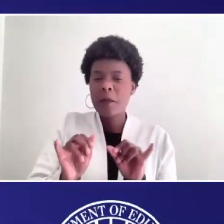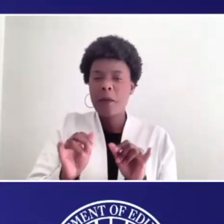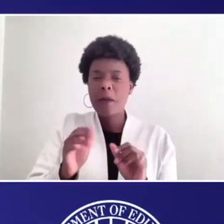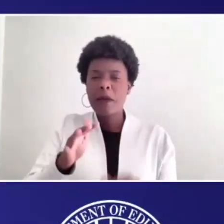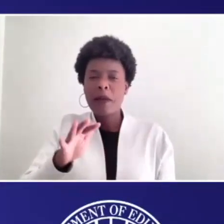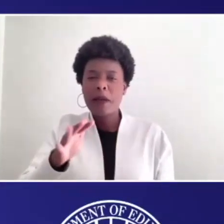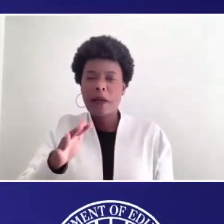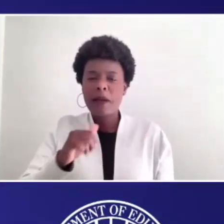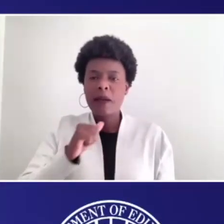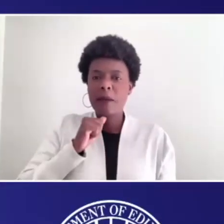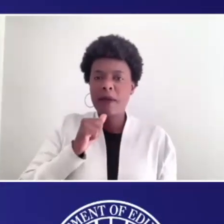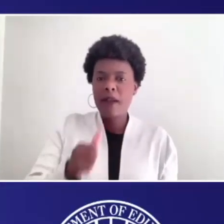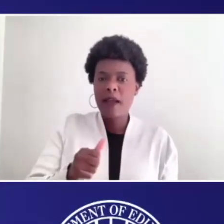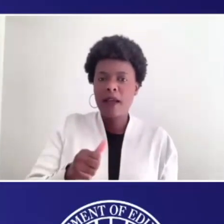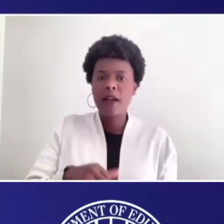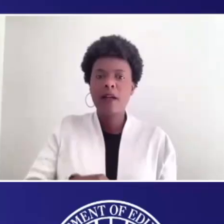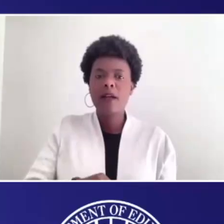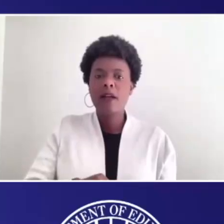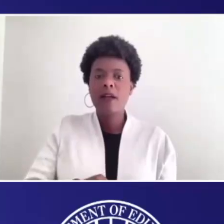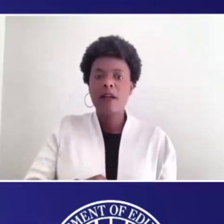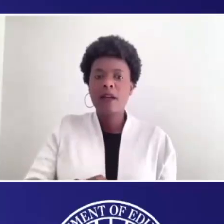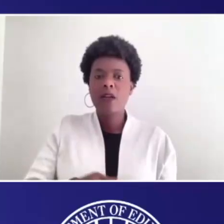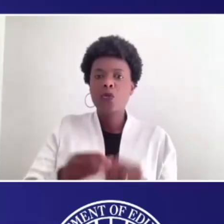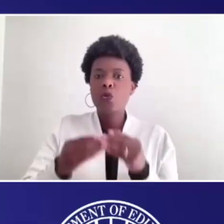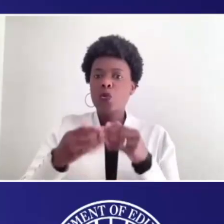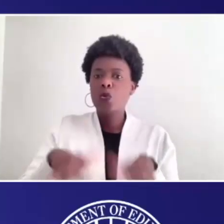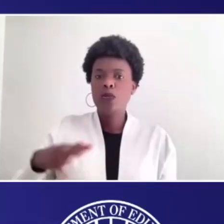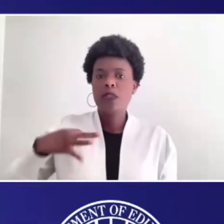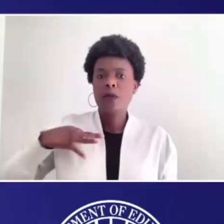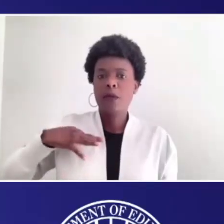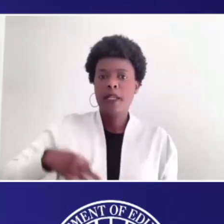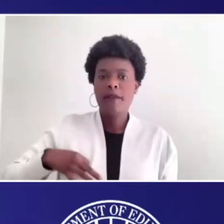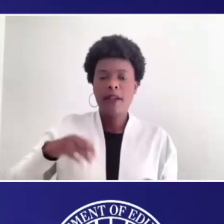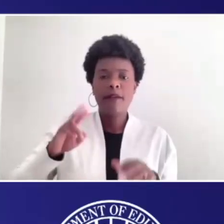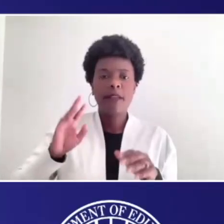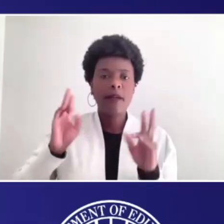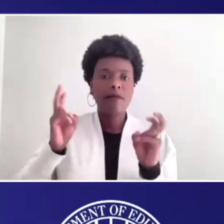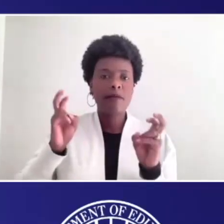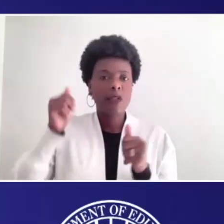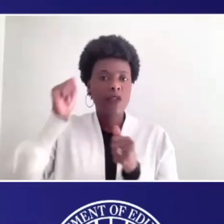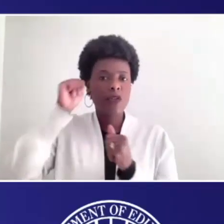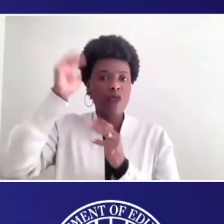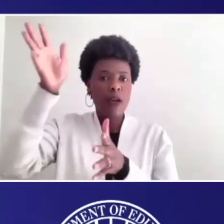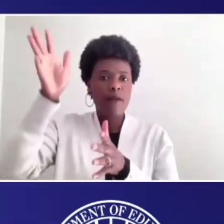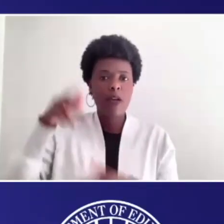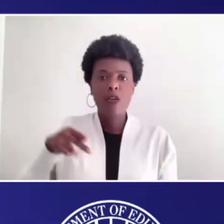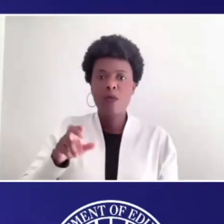to lose the benefit of the grandfathering provision that -- which is temporary that Congress wanted to have.